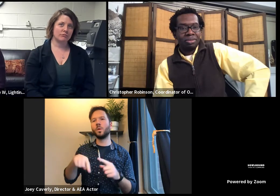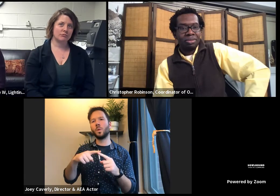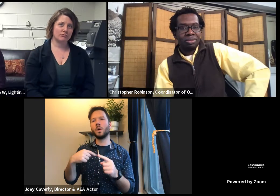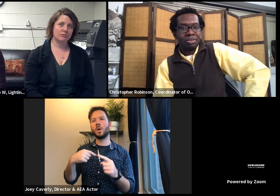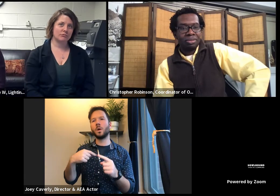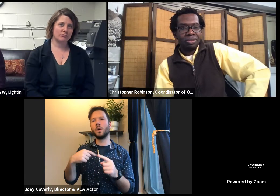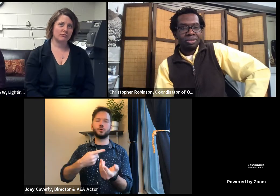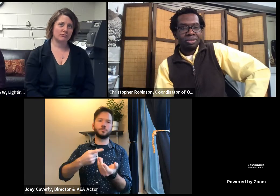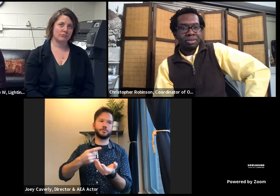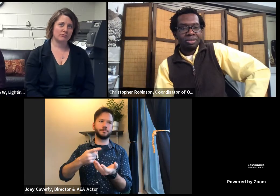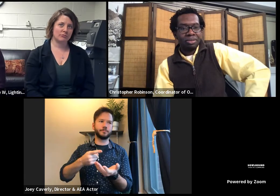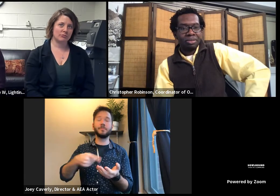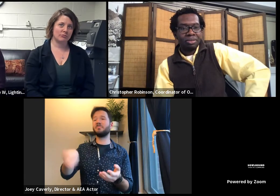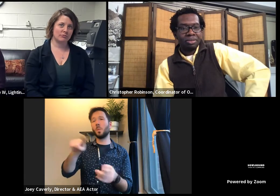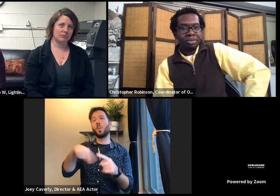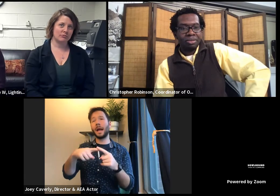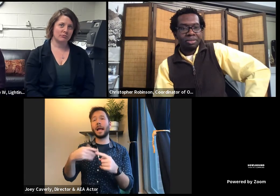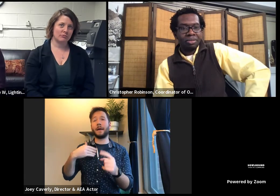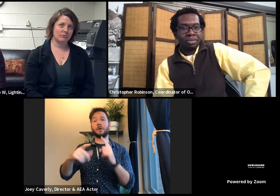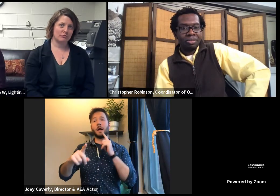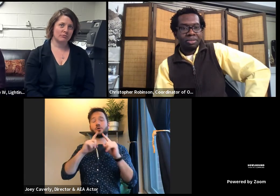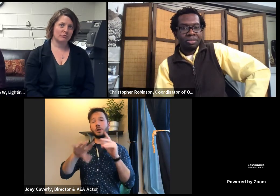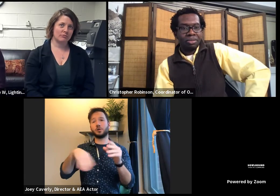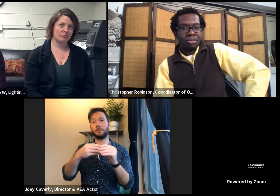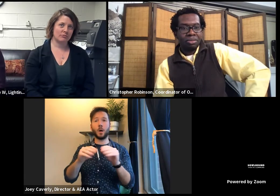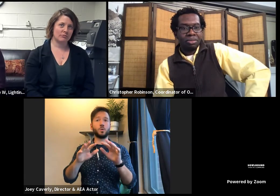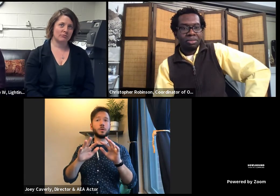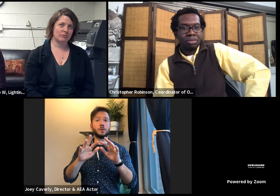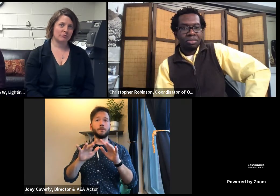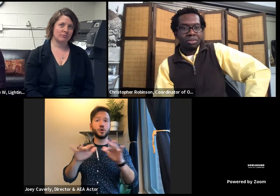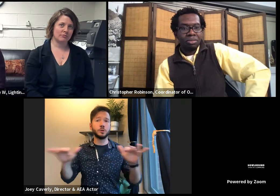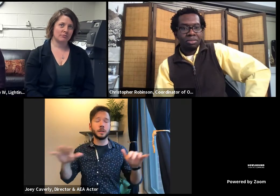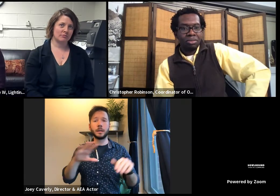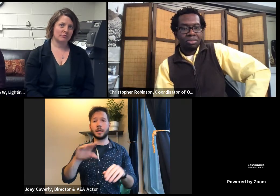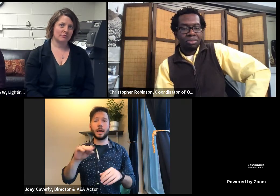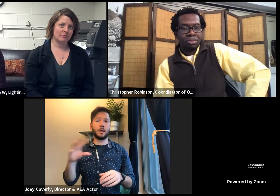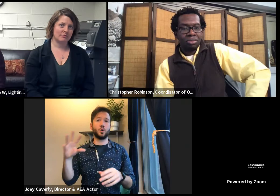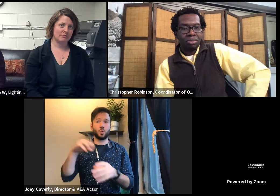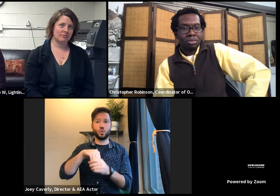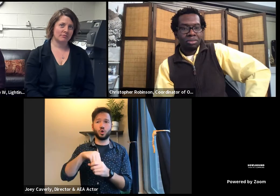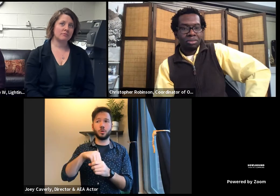of theater companies currently all over the United States, we're having lots of conversations